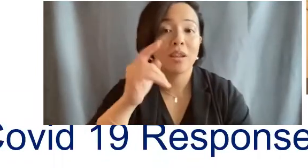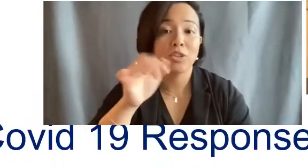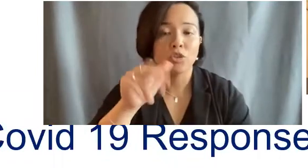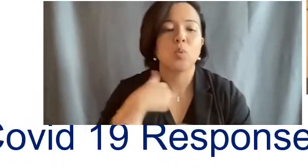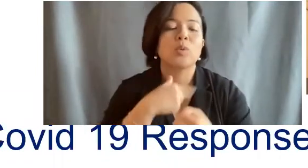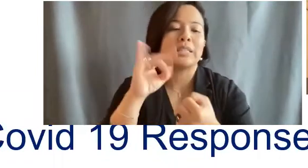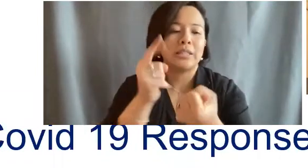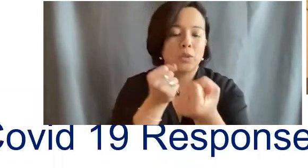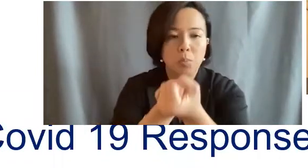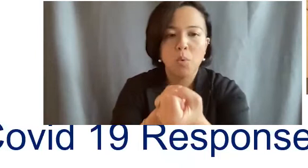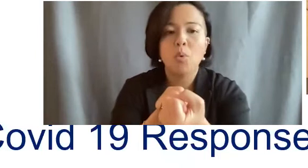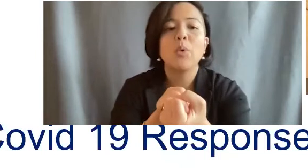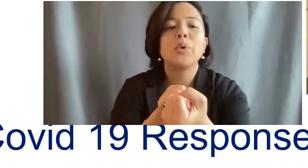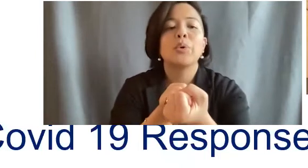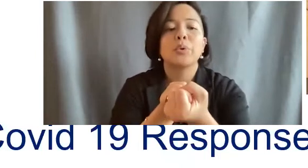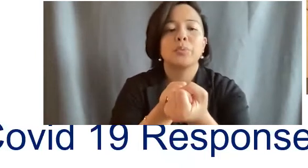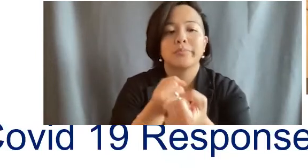Learners through TV radio,